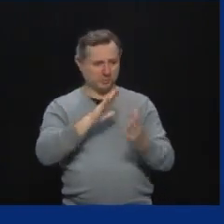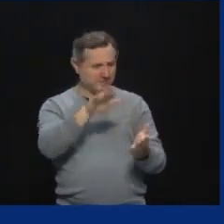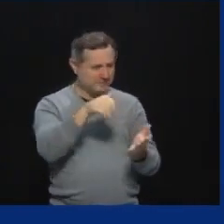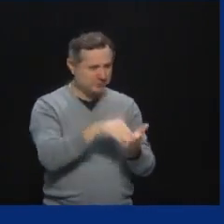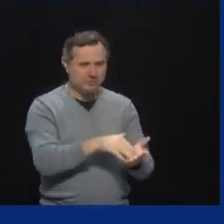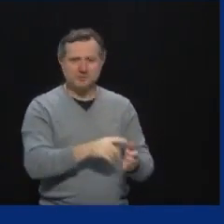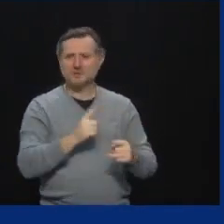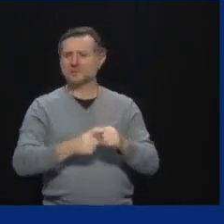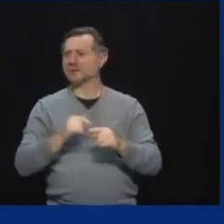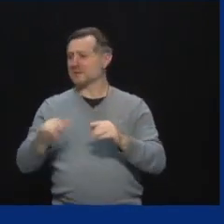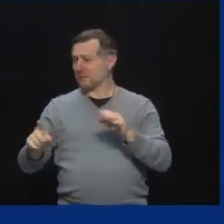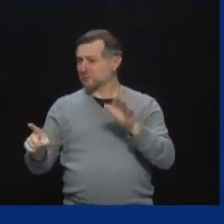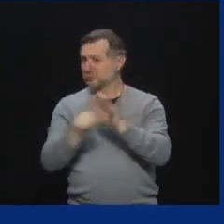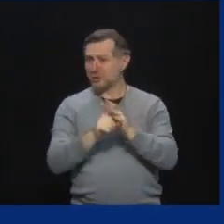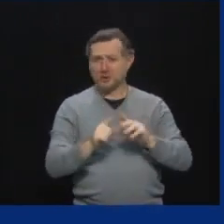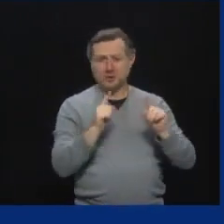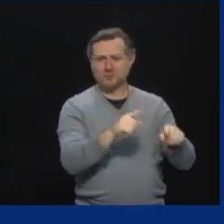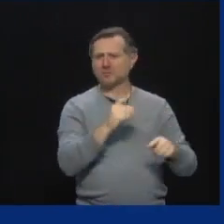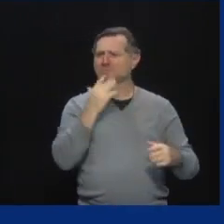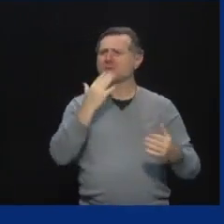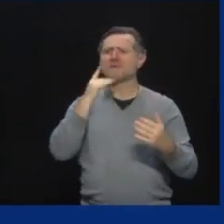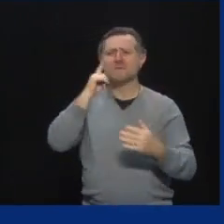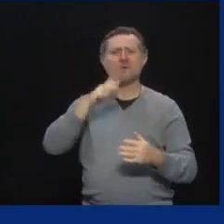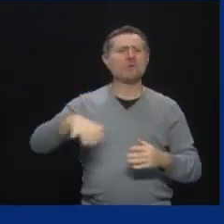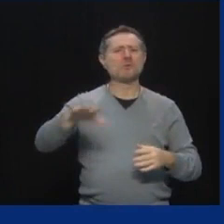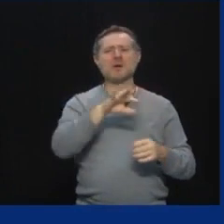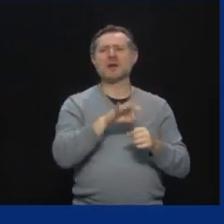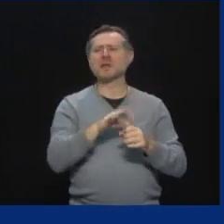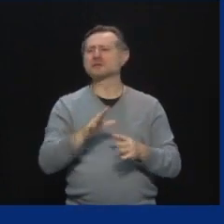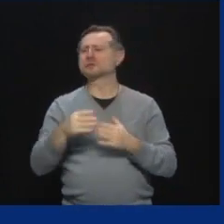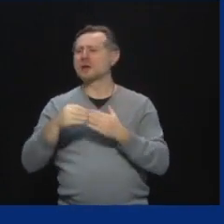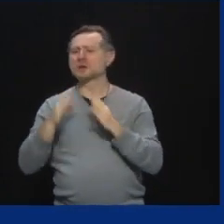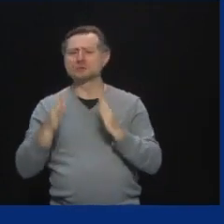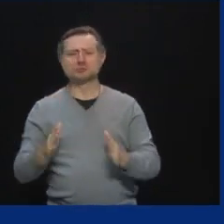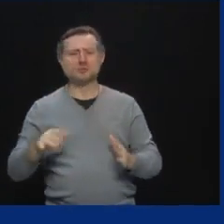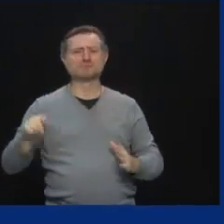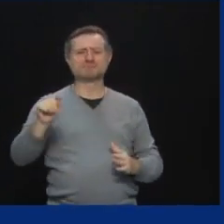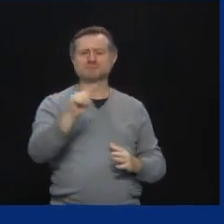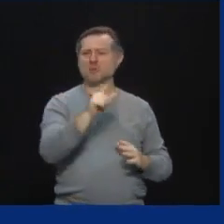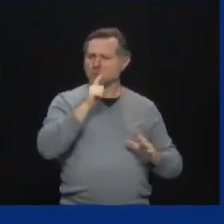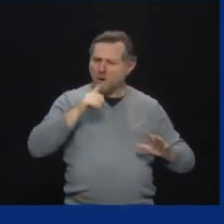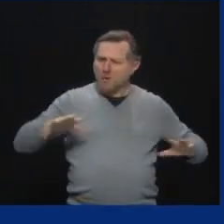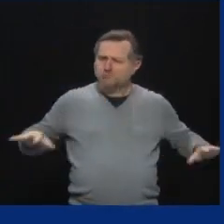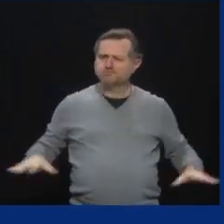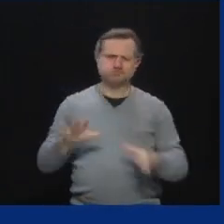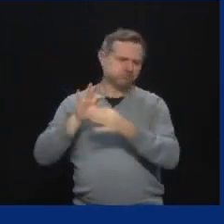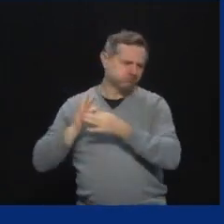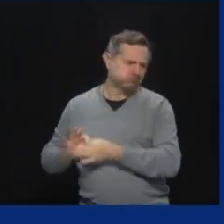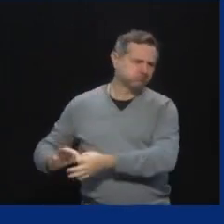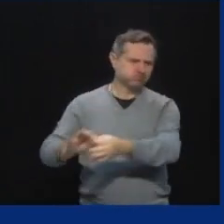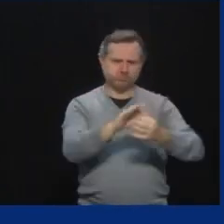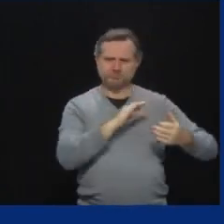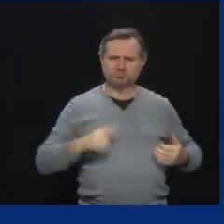elected leaders. I mean, there has been such a unified voice of all the elected officials that we've reached out to and said we'd like to do this in your